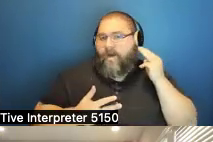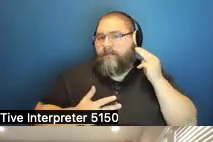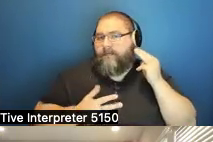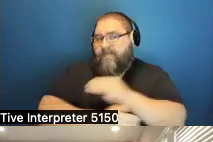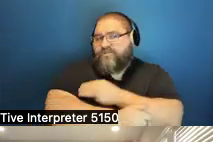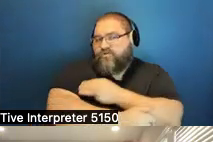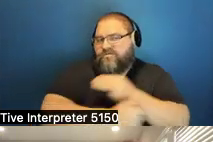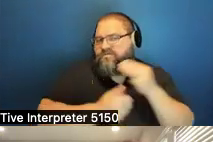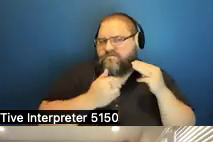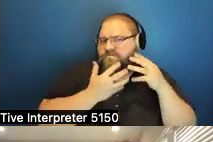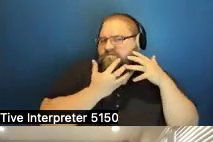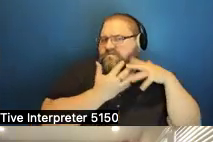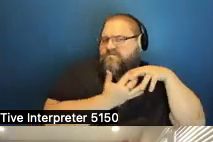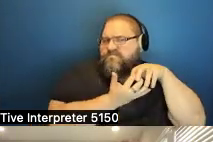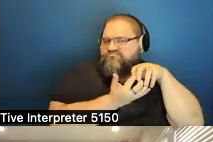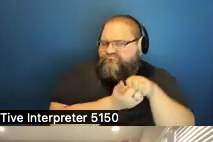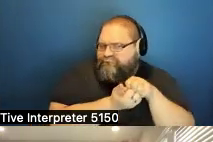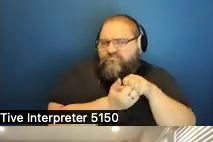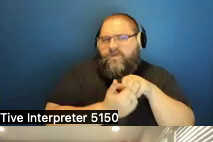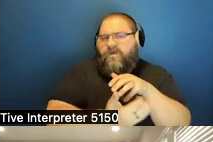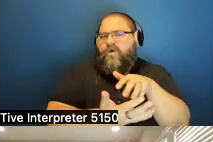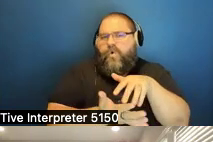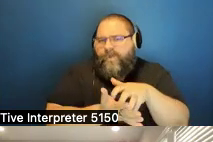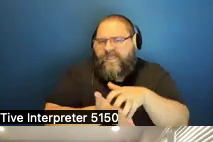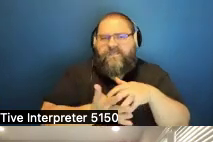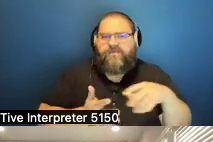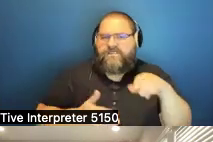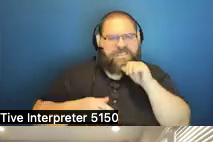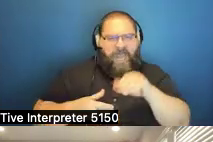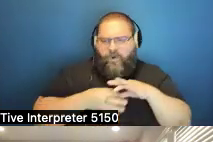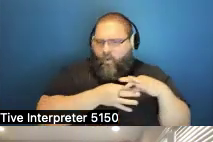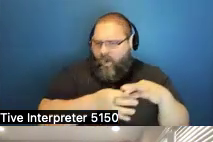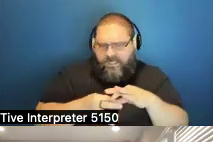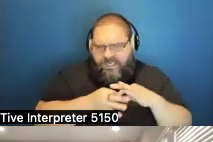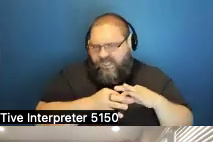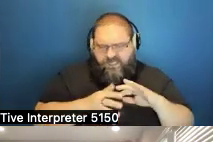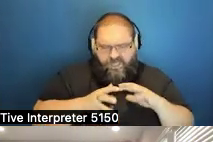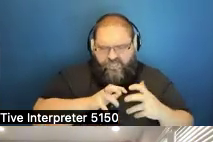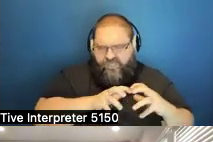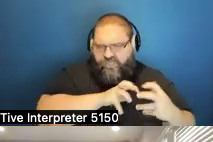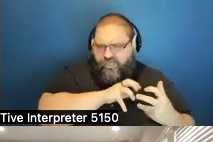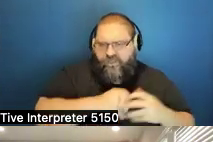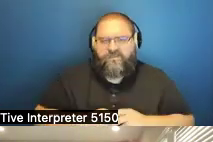19:36:35 She struggled with… 19:36:39 Uh, sucking her